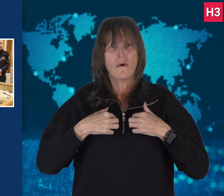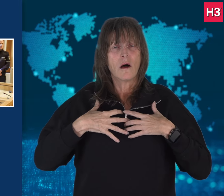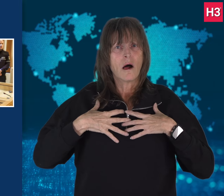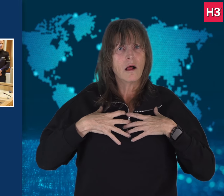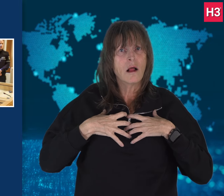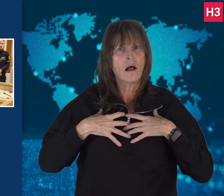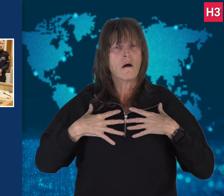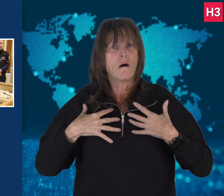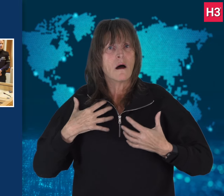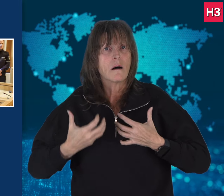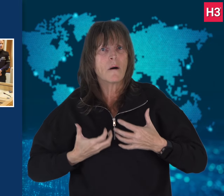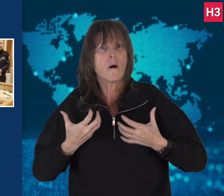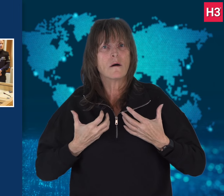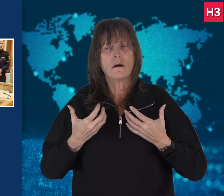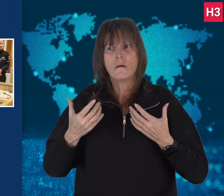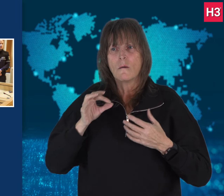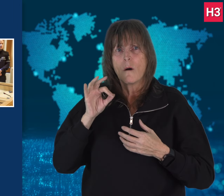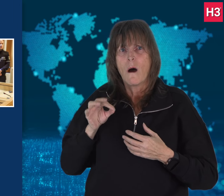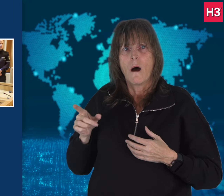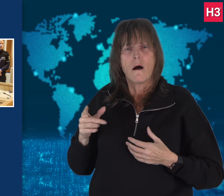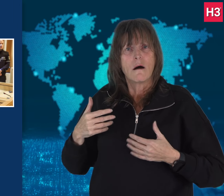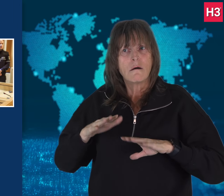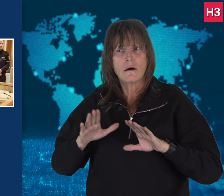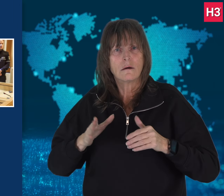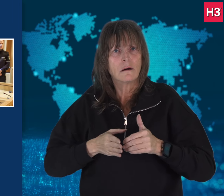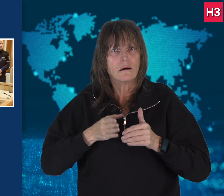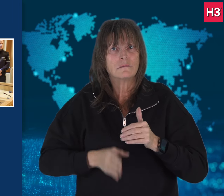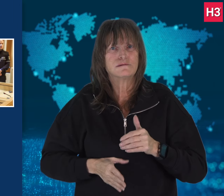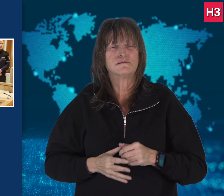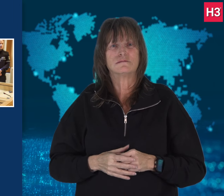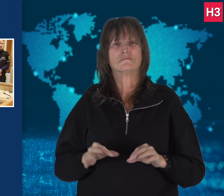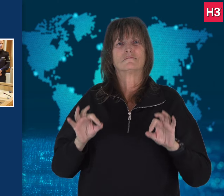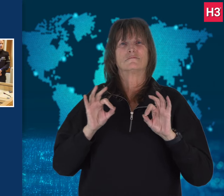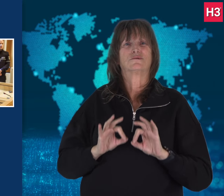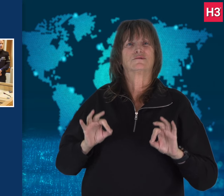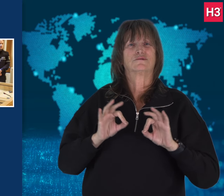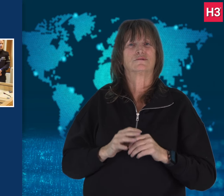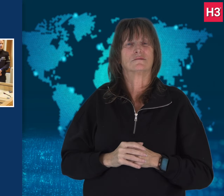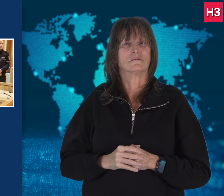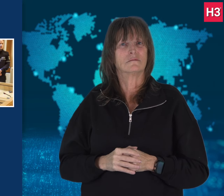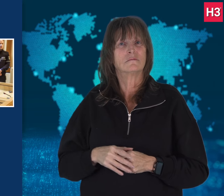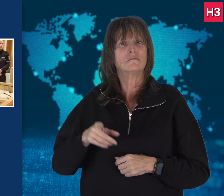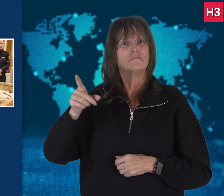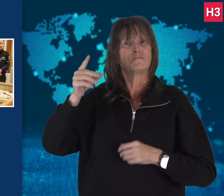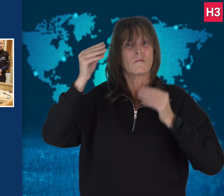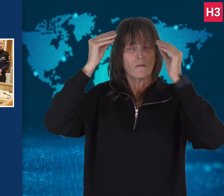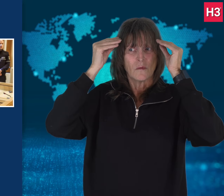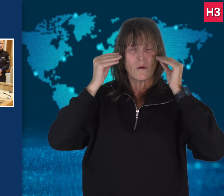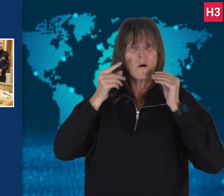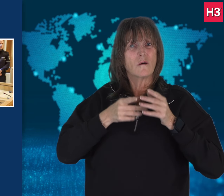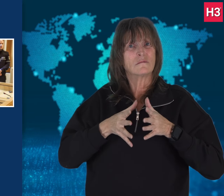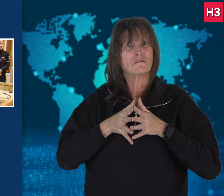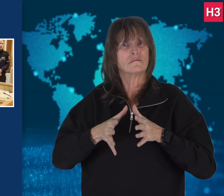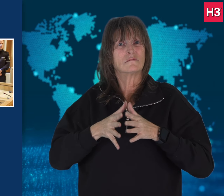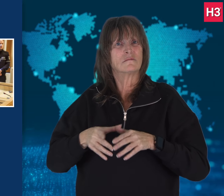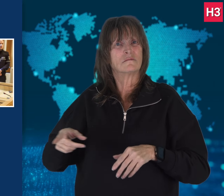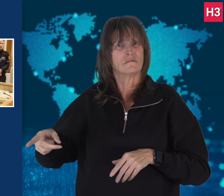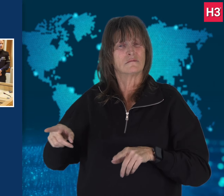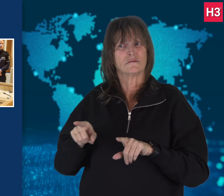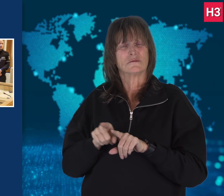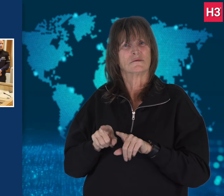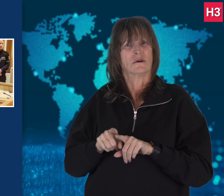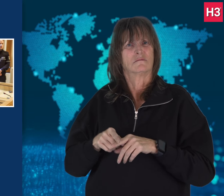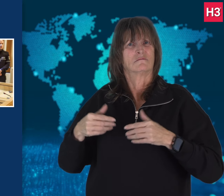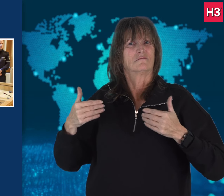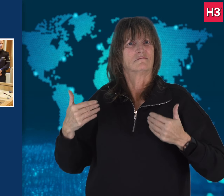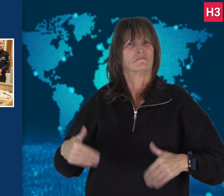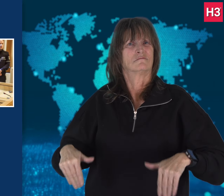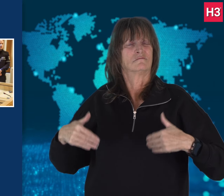“especially severe,” which means he will not be allowed early release.